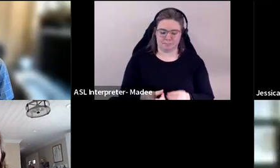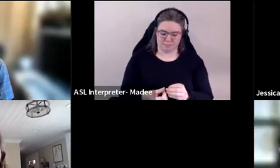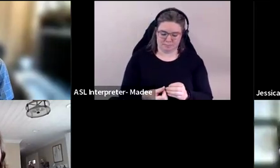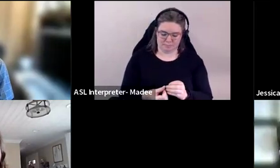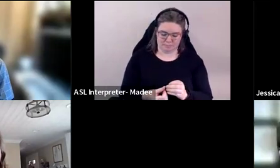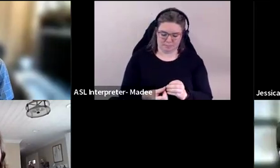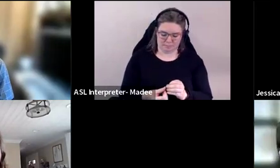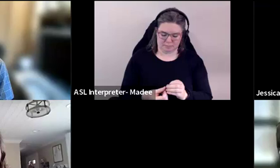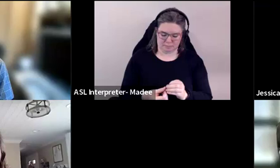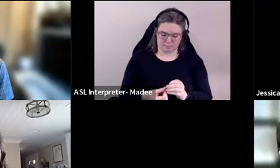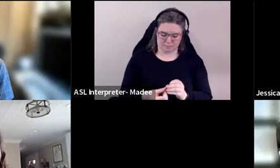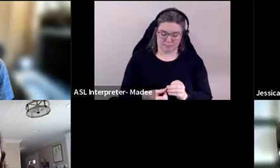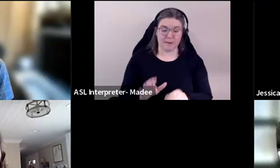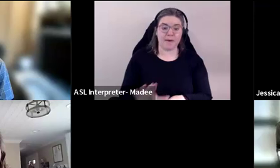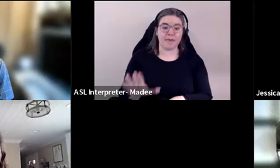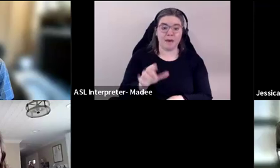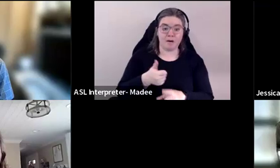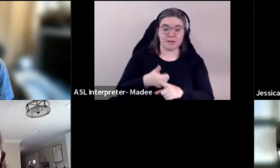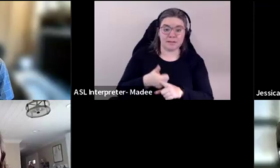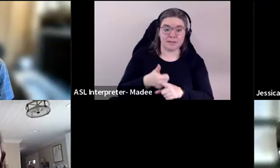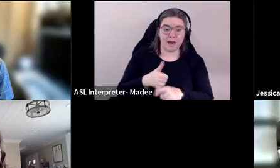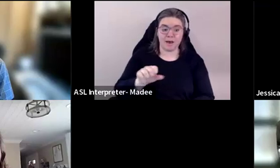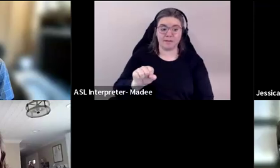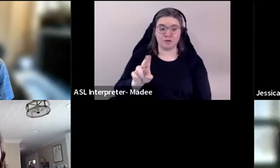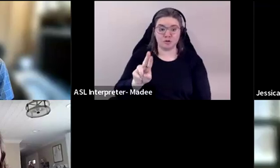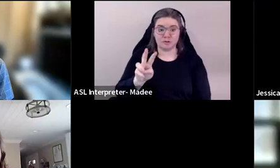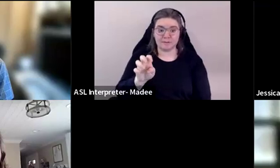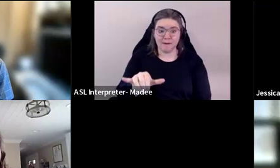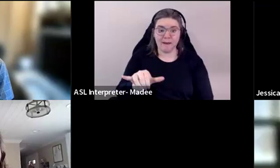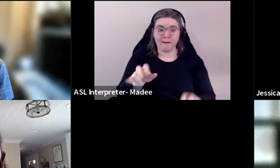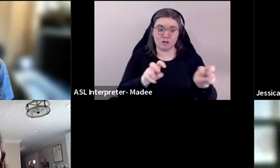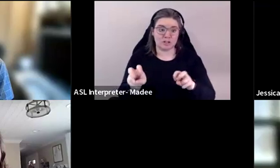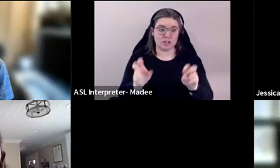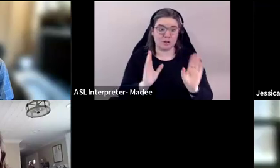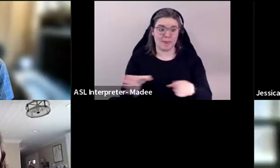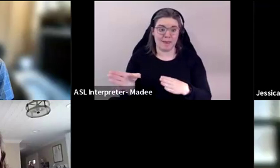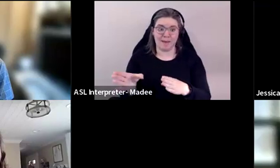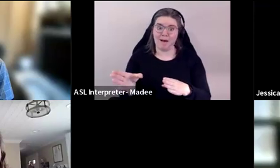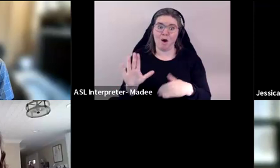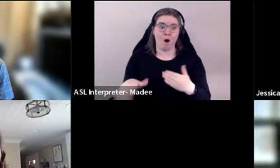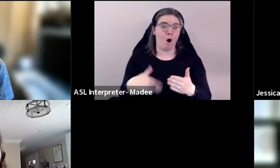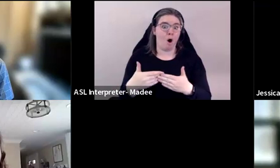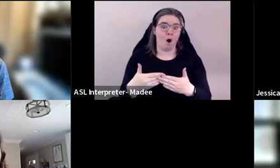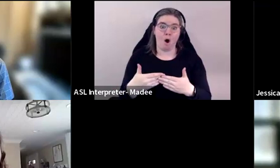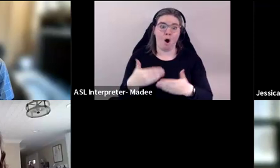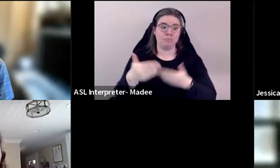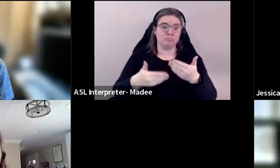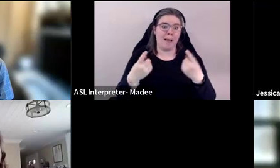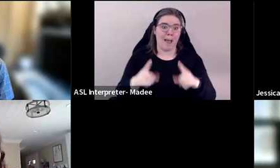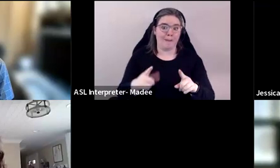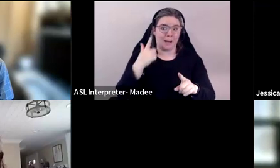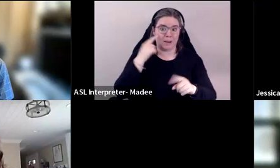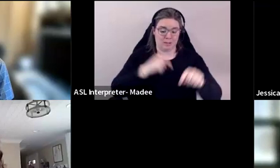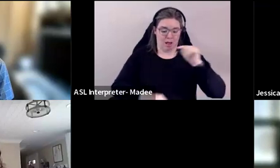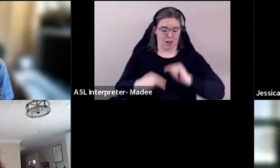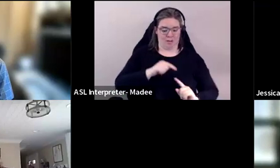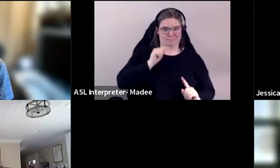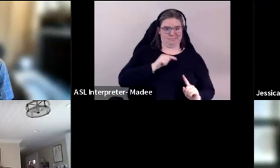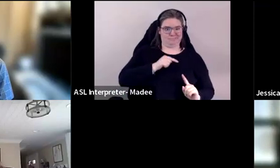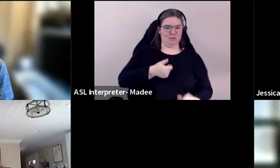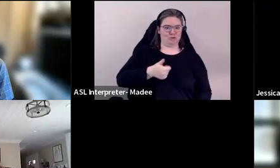Rebecca Rabatin, she/her, Independence First: cell surveys and transition plans in that, so that all came up as results initially from transit, and it kind of blossom into many different things.